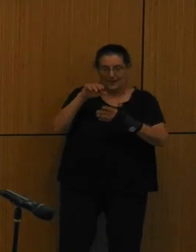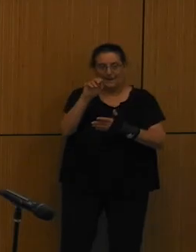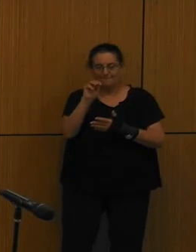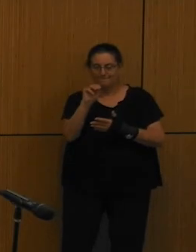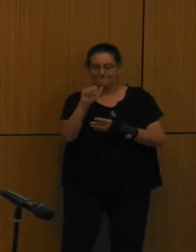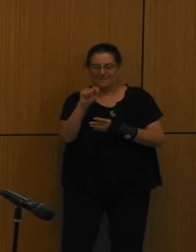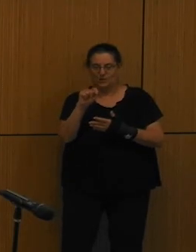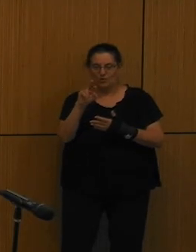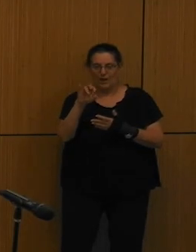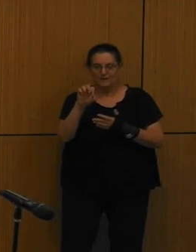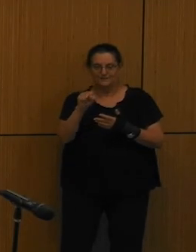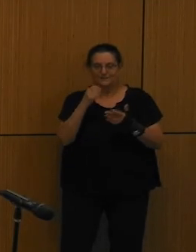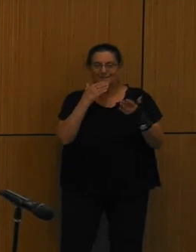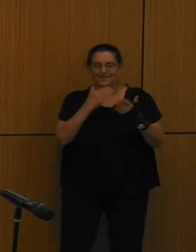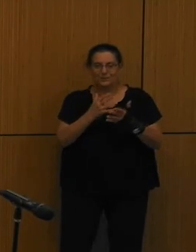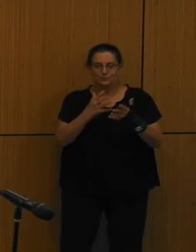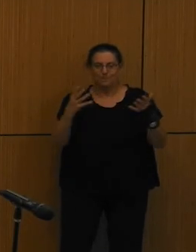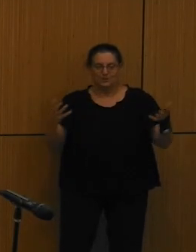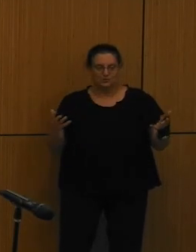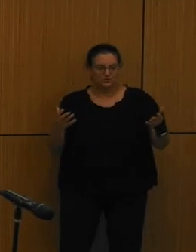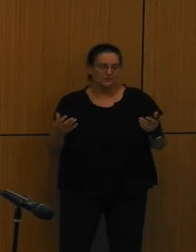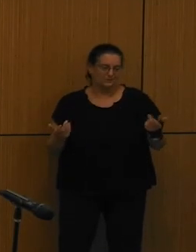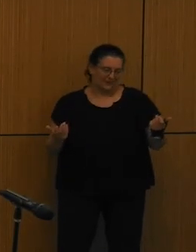Thank you so much.